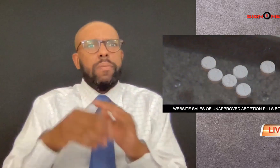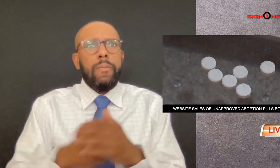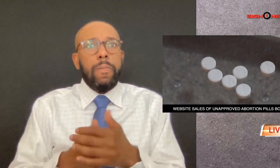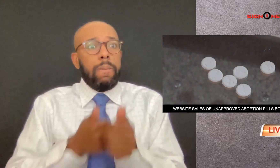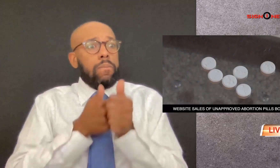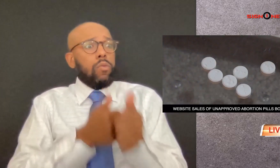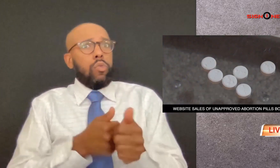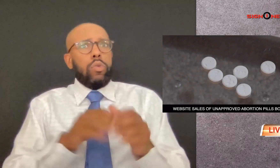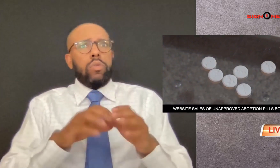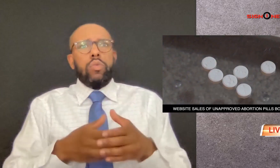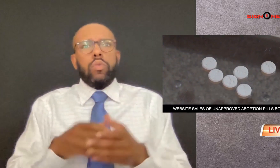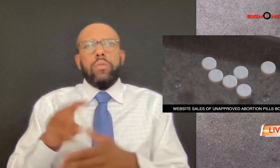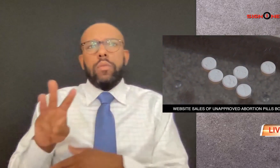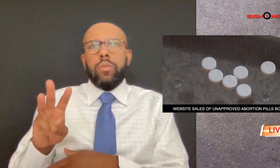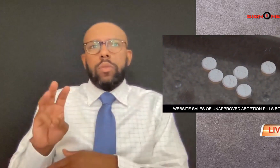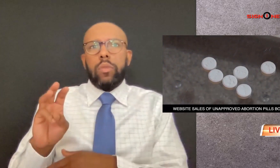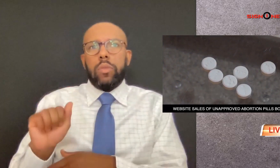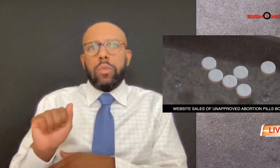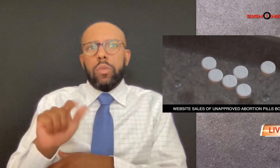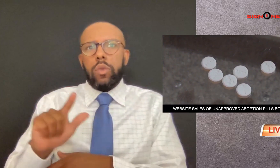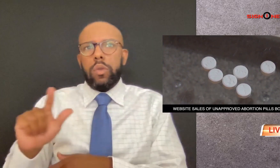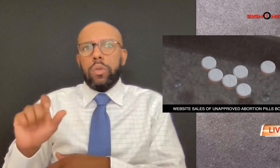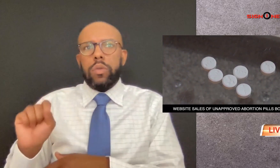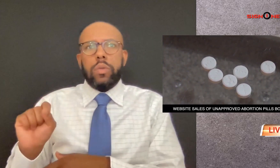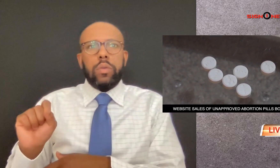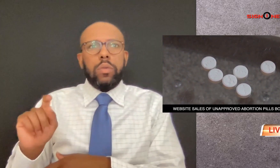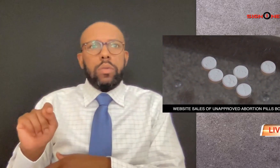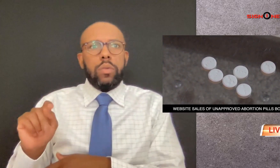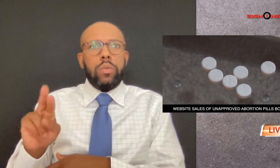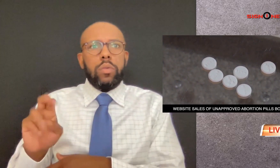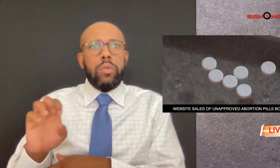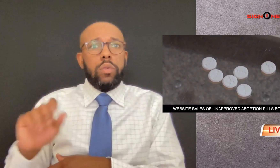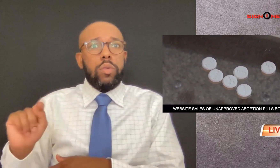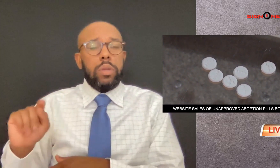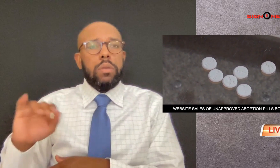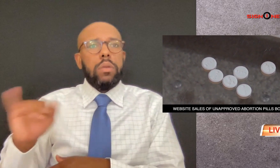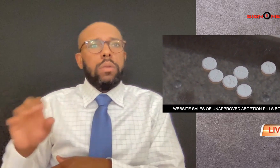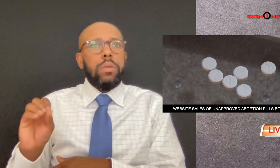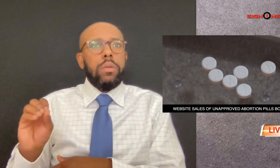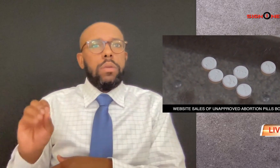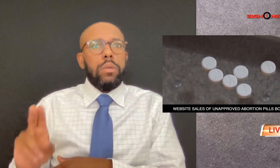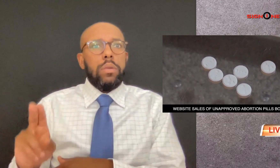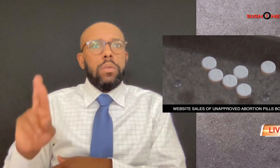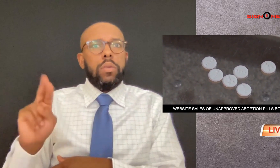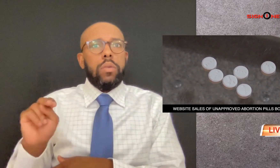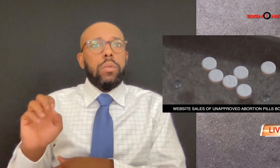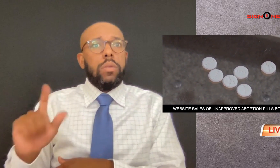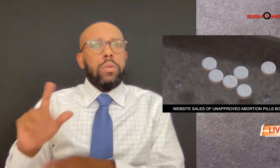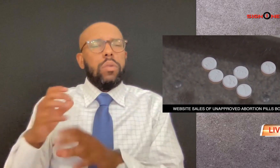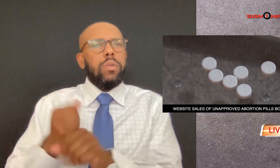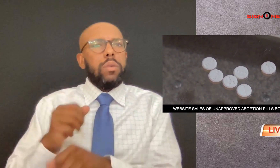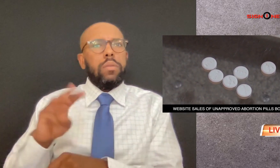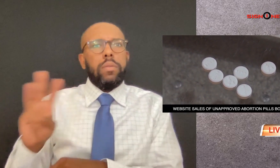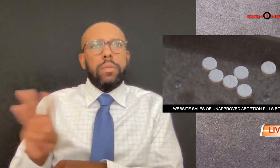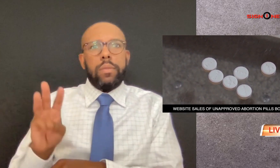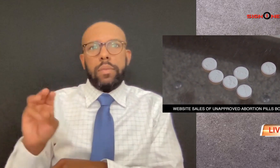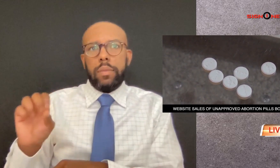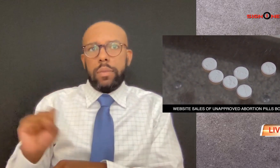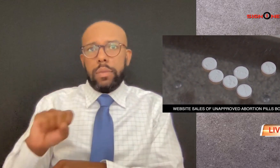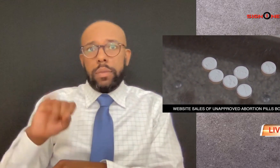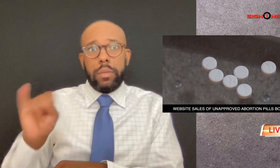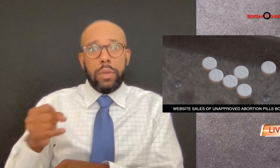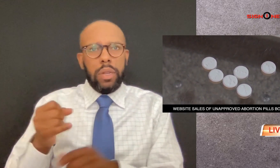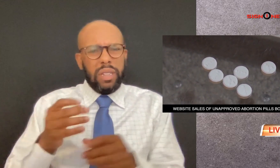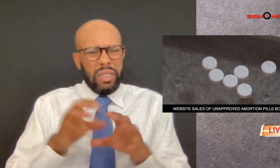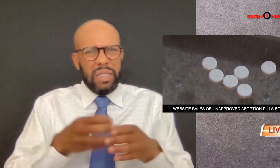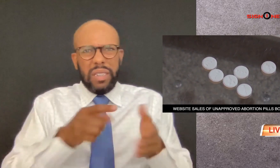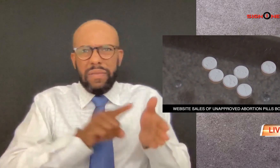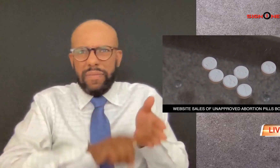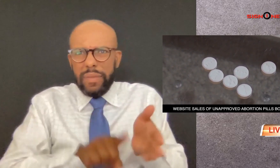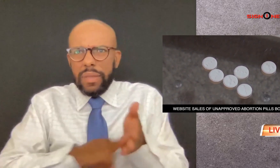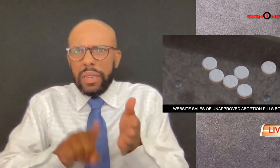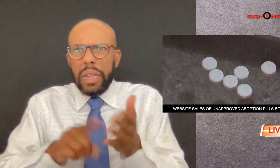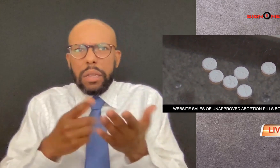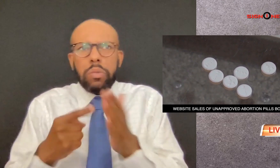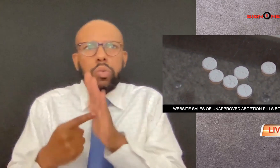medications is thriving According to a Wall Street Journal investigation,